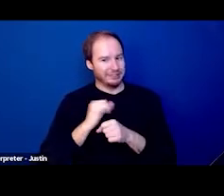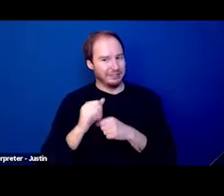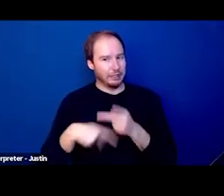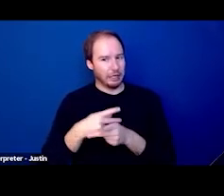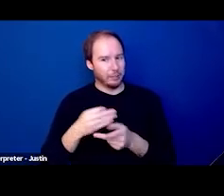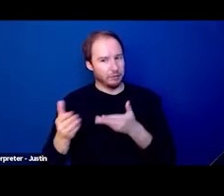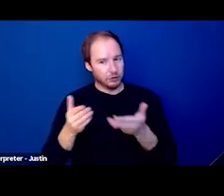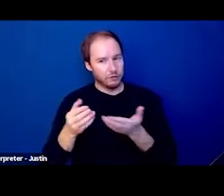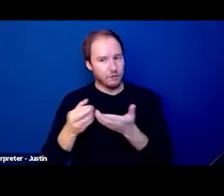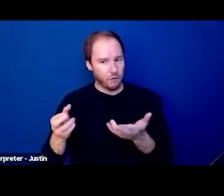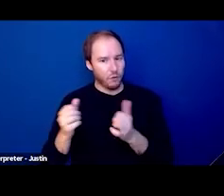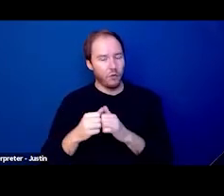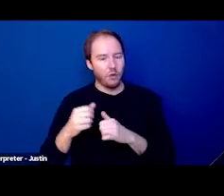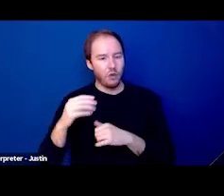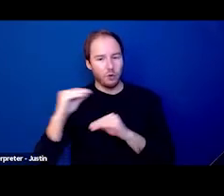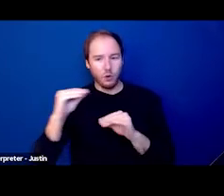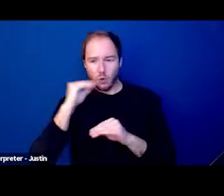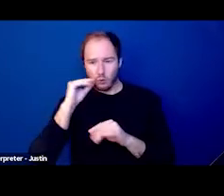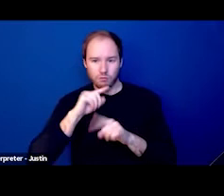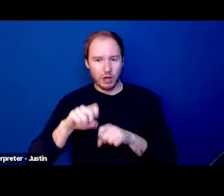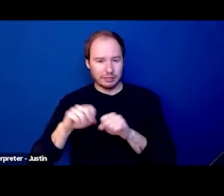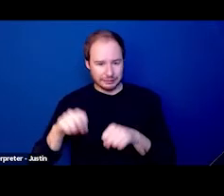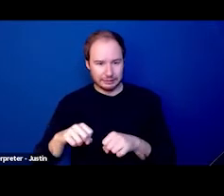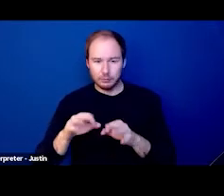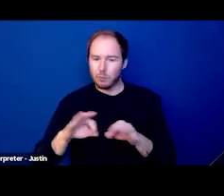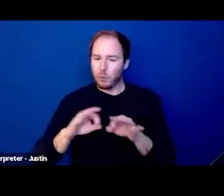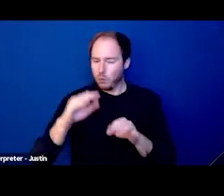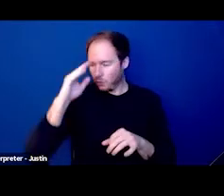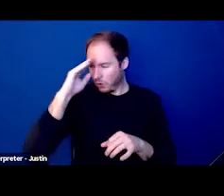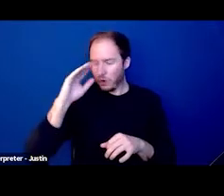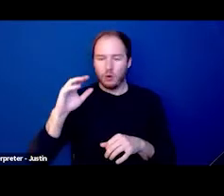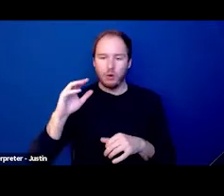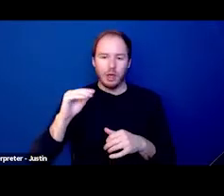through the homeless response system is really important. And knowing where the entry points are, right.